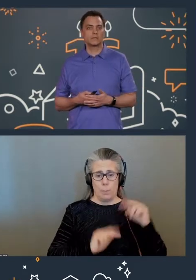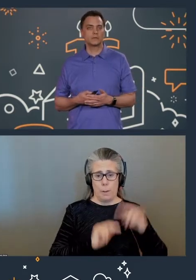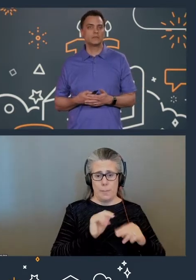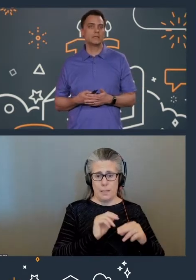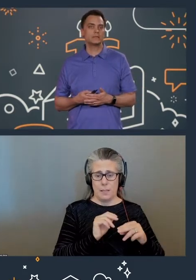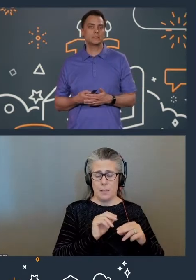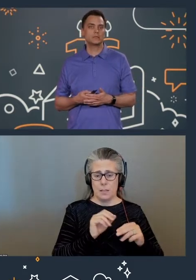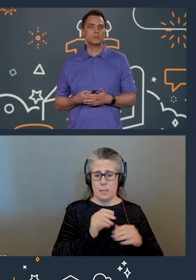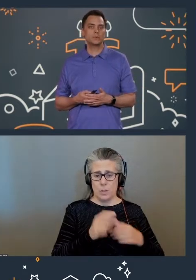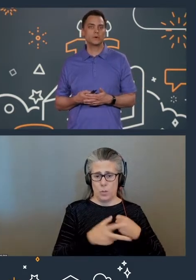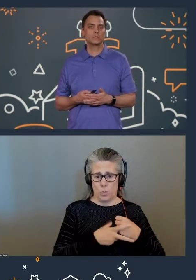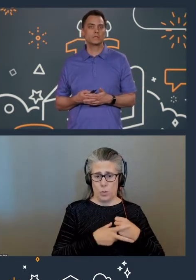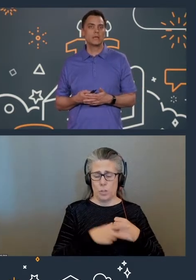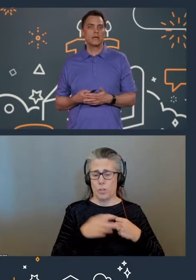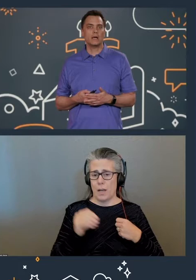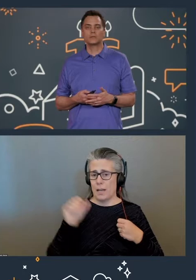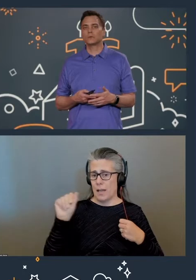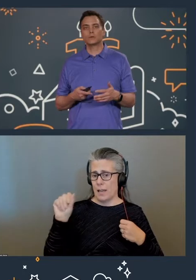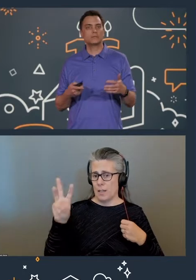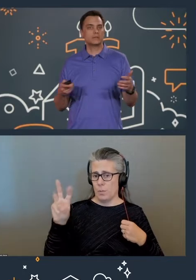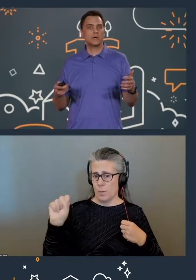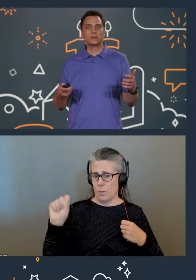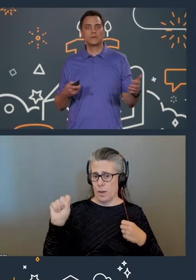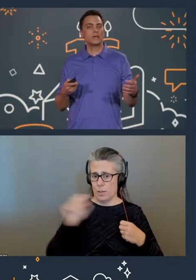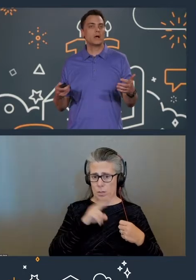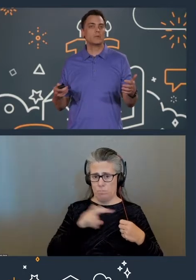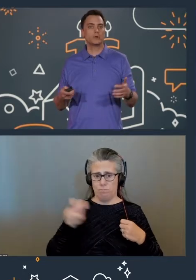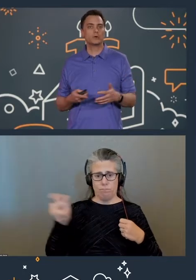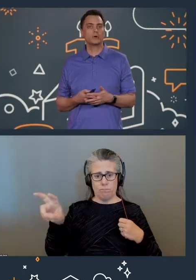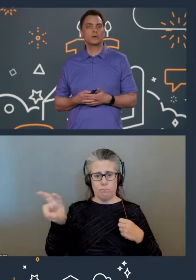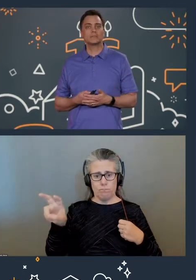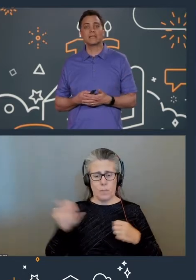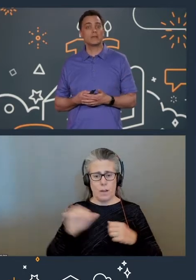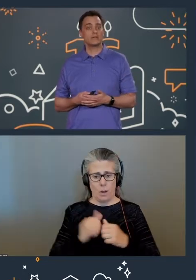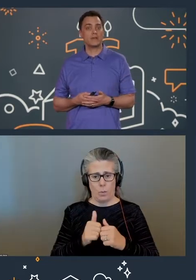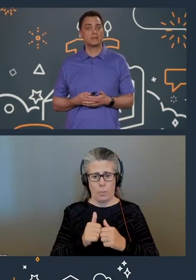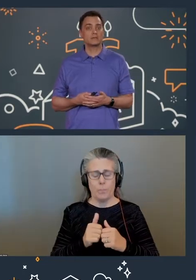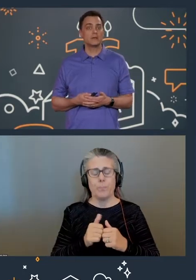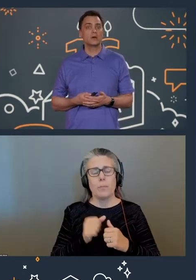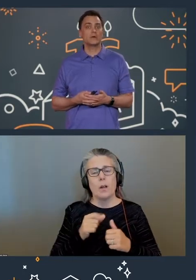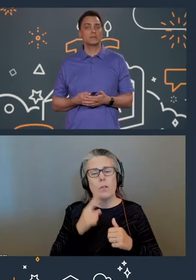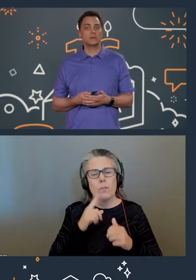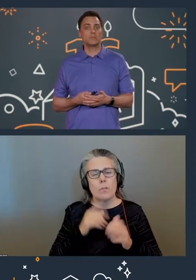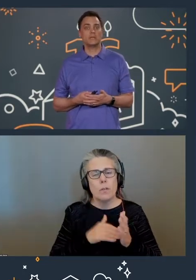So, DataSync supports storage that talks very common protocols, like NFS or SMB.